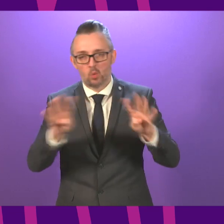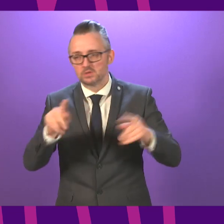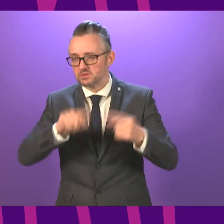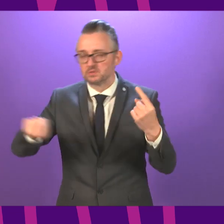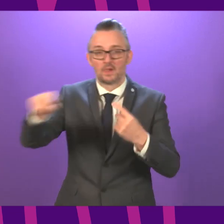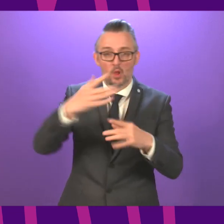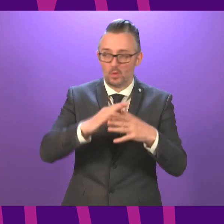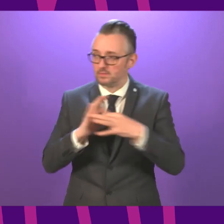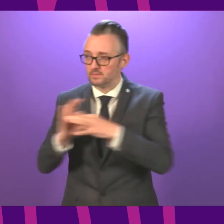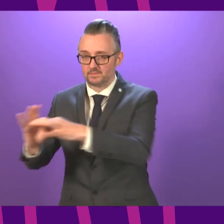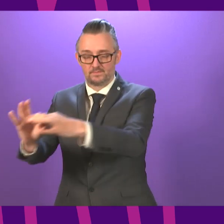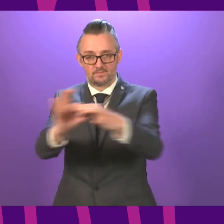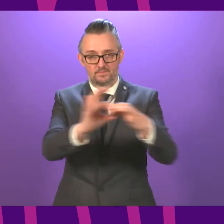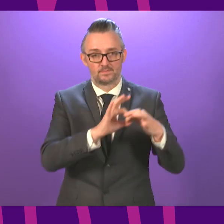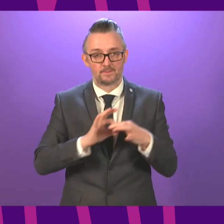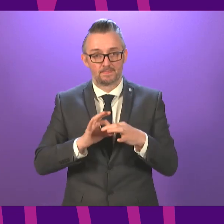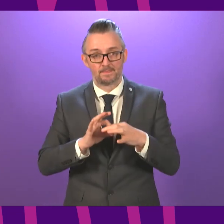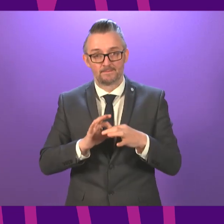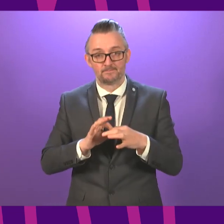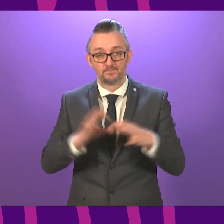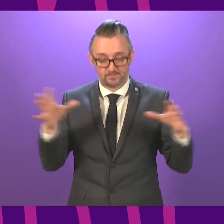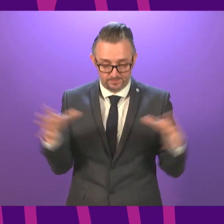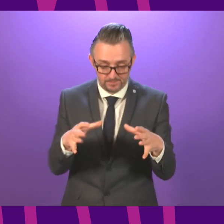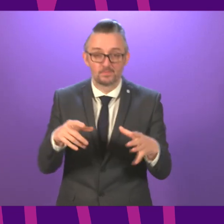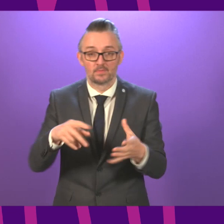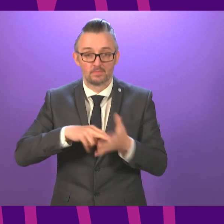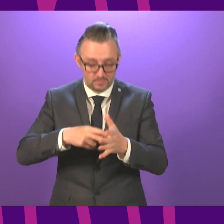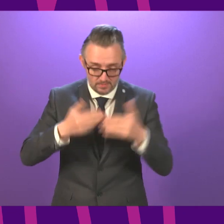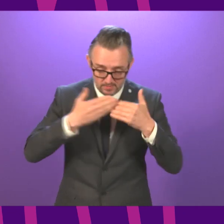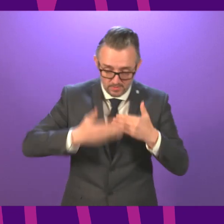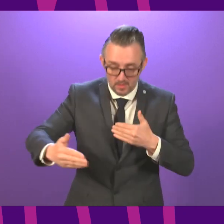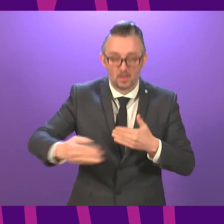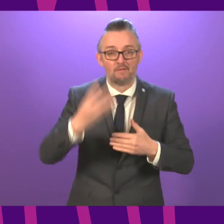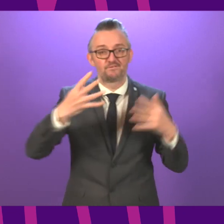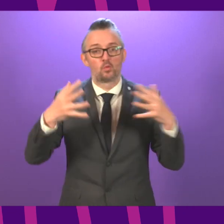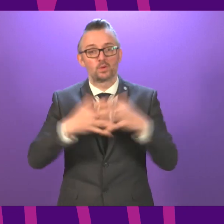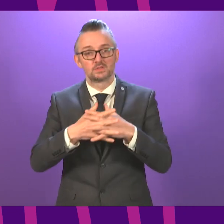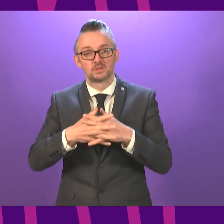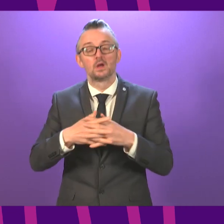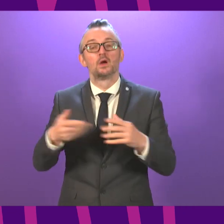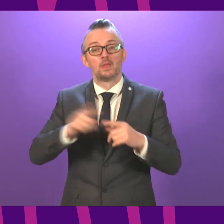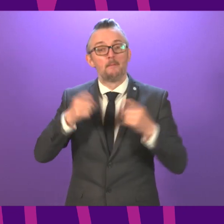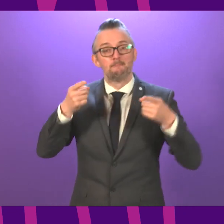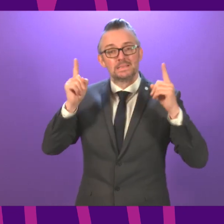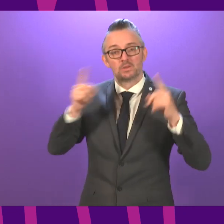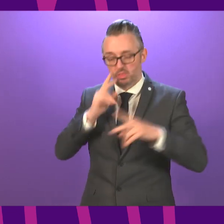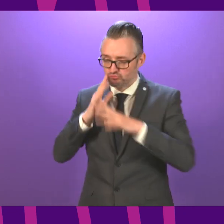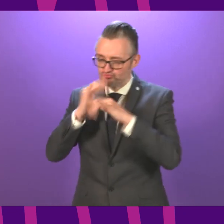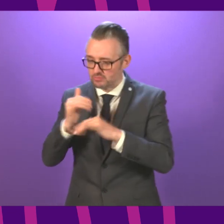All those arrangements will build over the next four weeks and will include ministerial oversight through a winter preparedness group, convened by the Deputy First Minister,